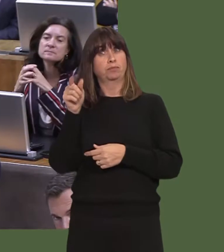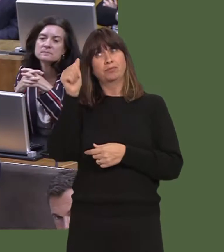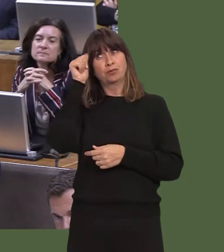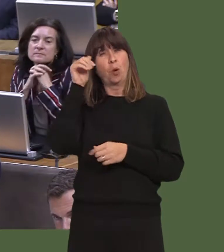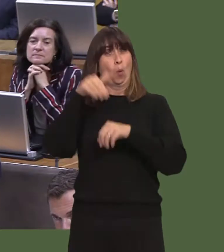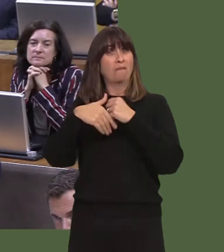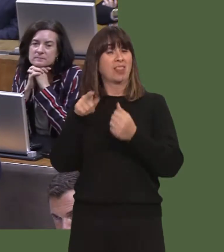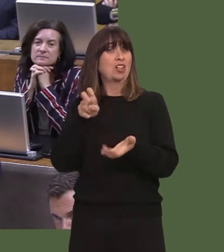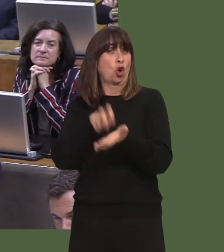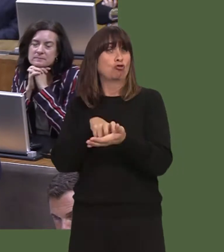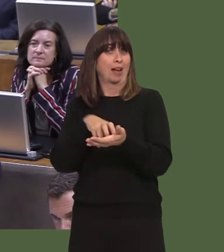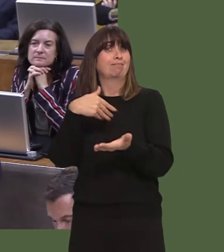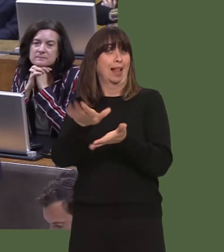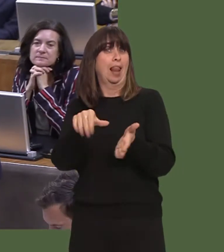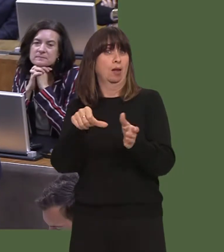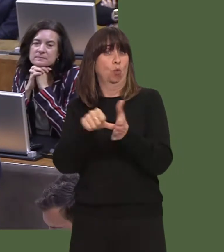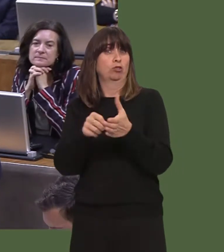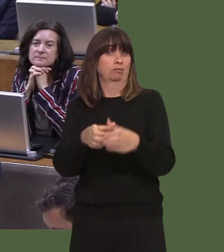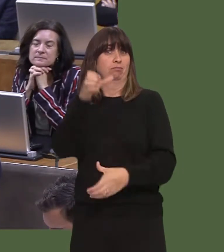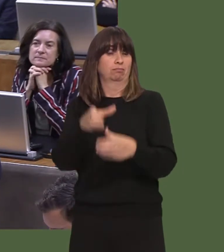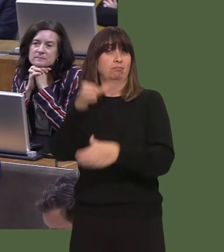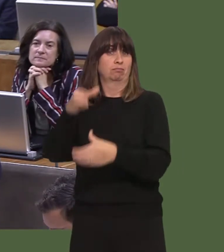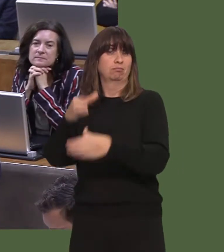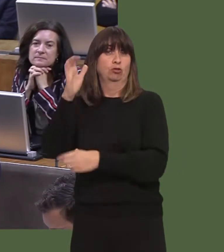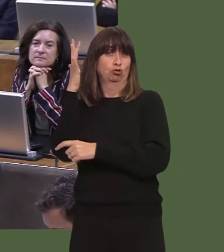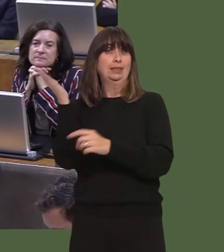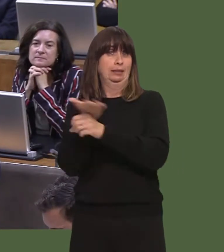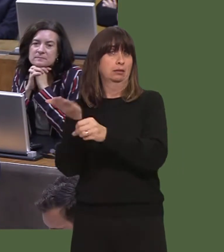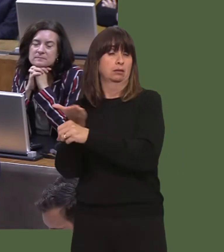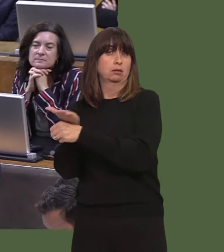issue of timber contracts, for which there is no rational explanation, and that is something